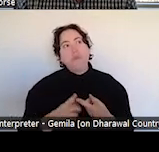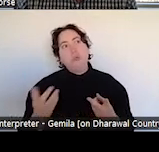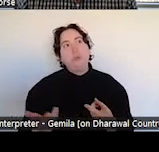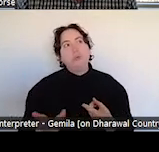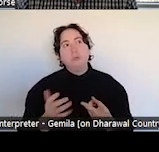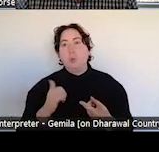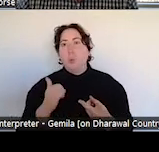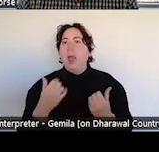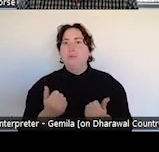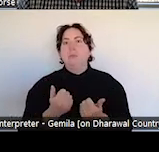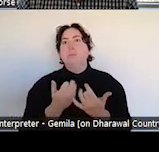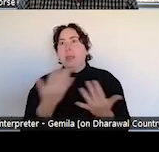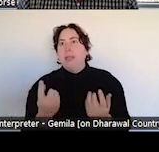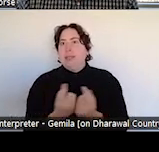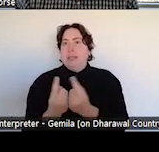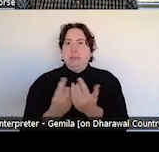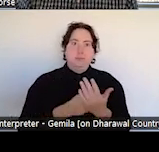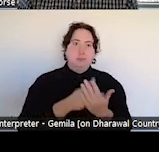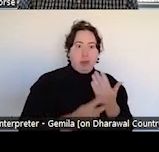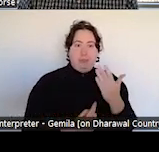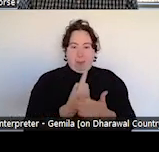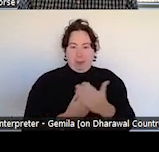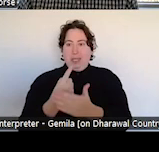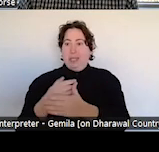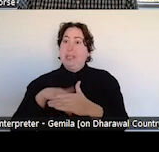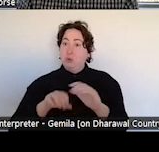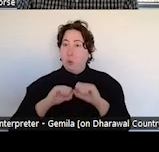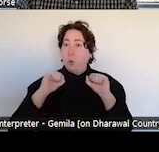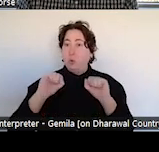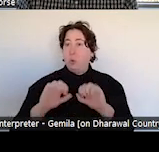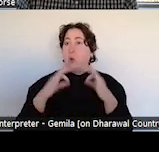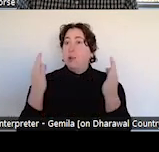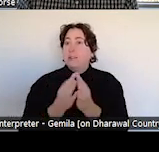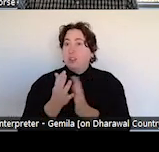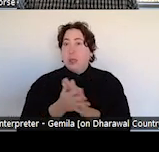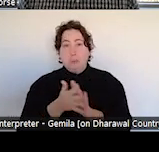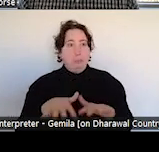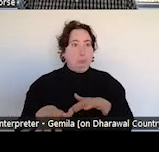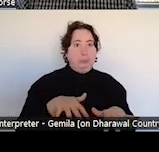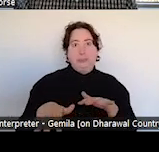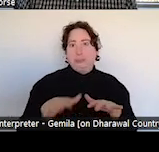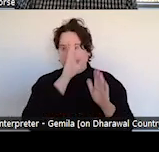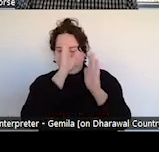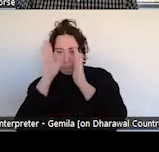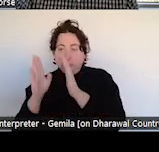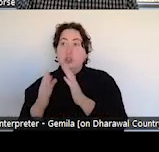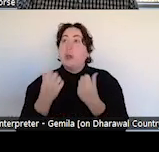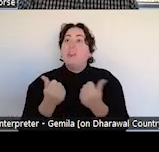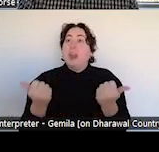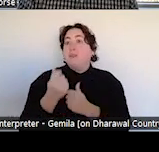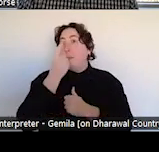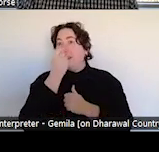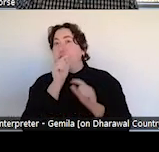on in your organisation during that time? Do you have enough potential new supporters? What is the